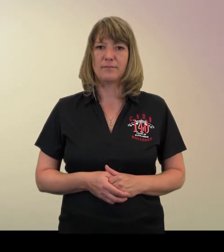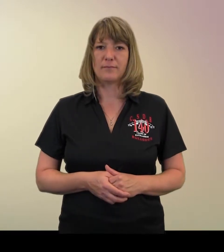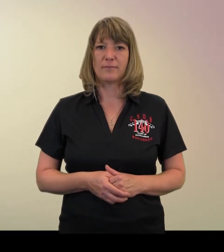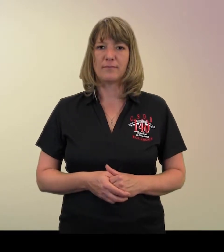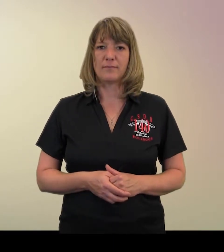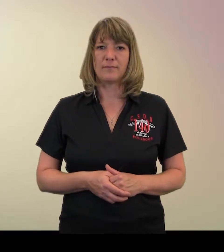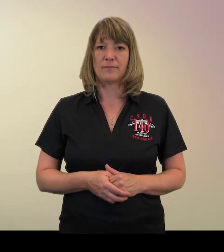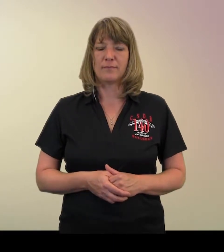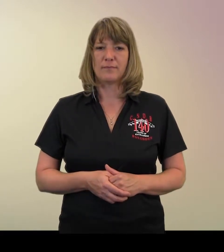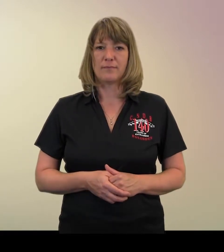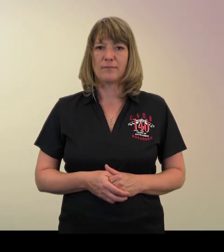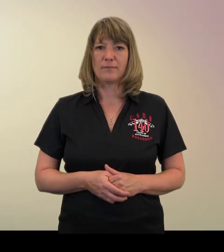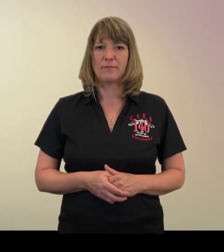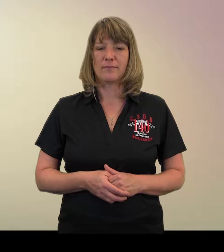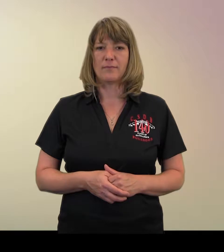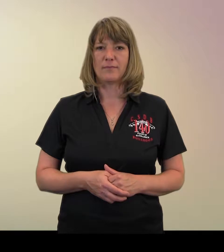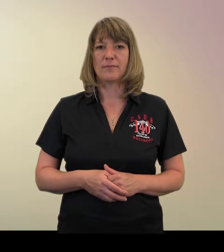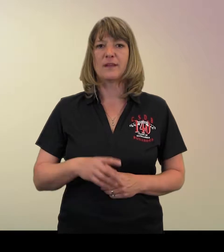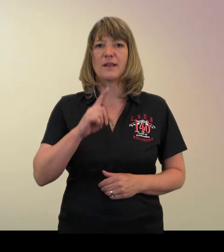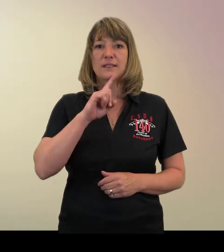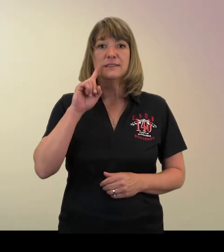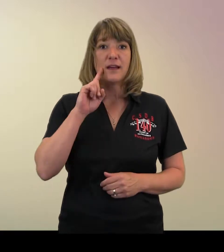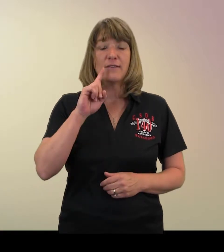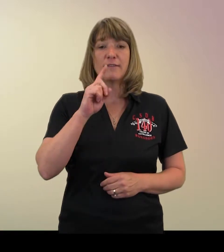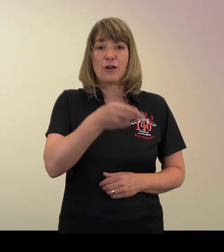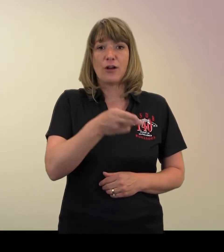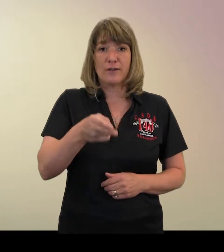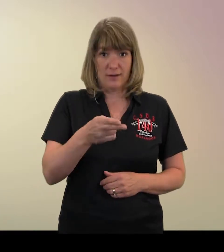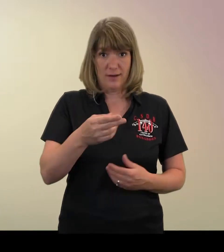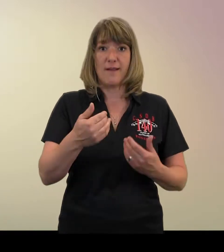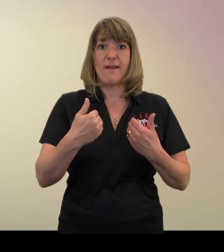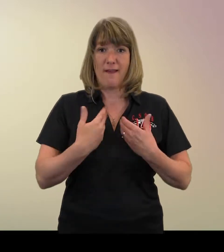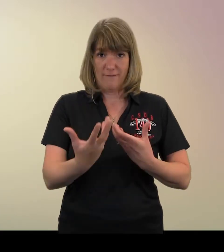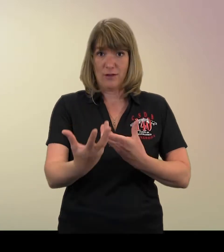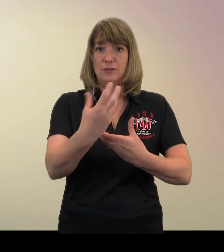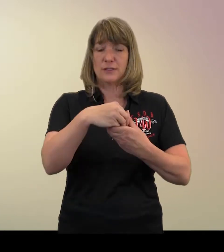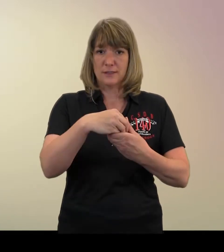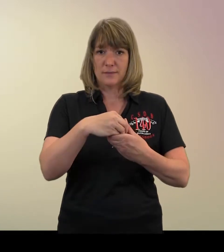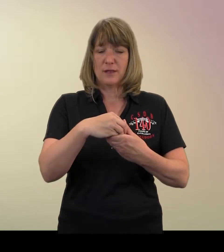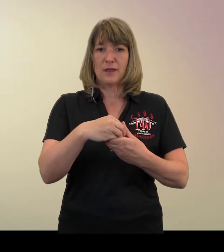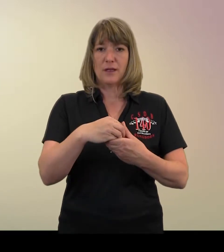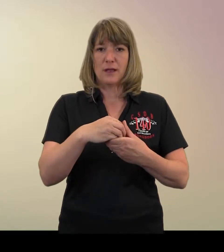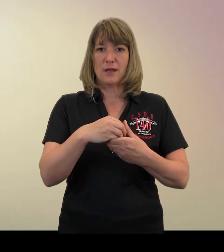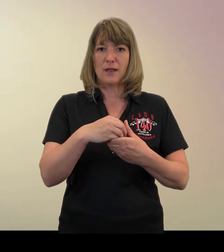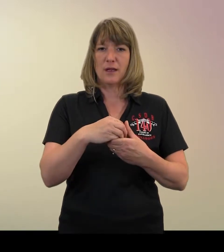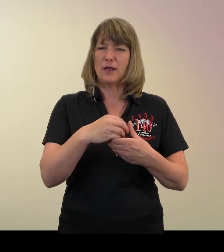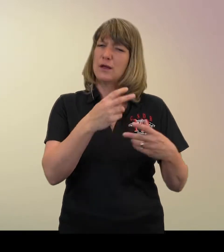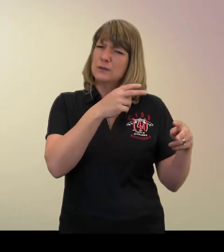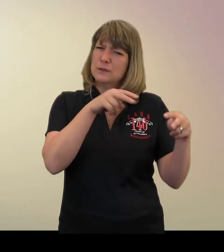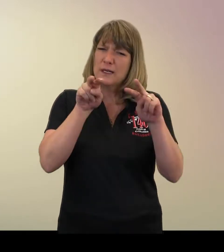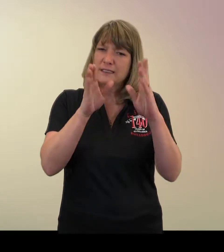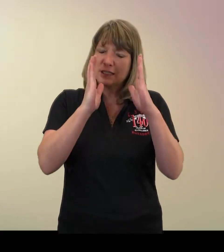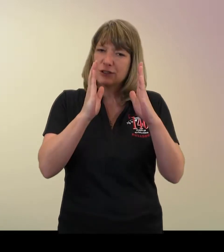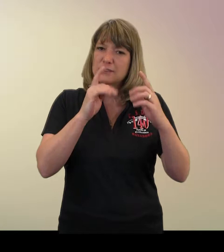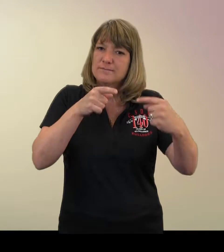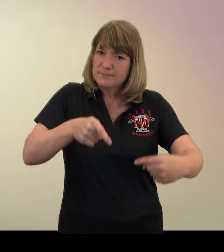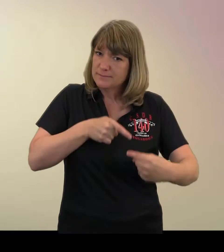For children, who are deaf and hard of hearing, who have autism, joint attention is difficult.